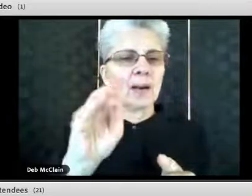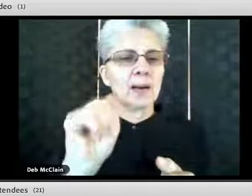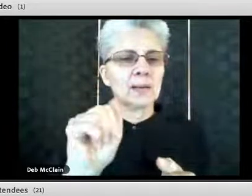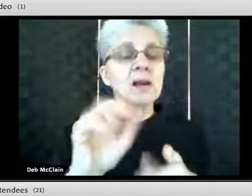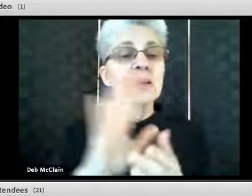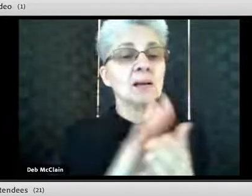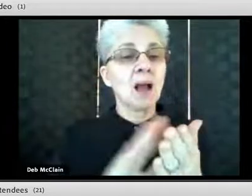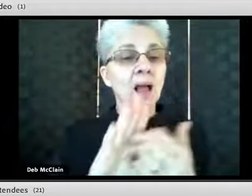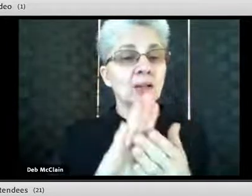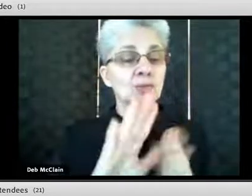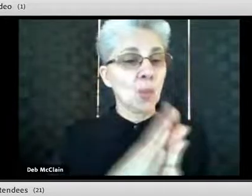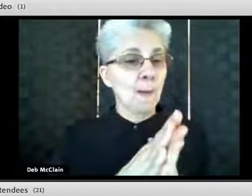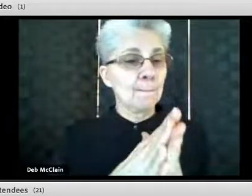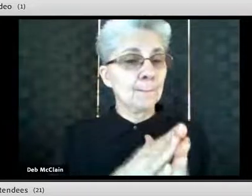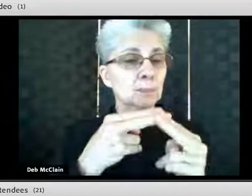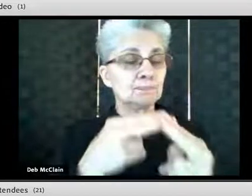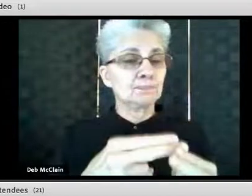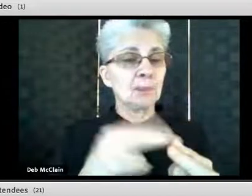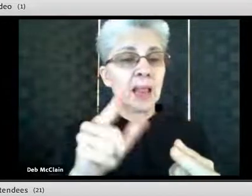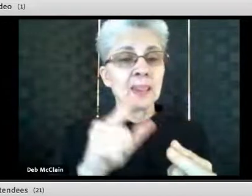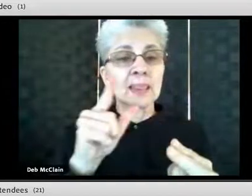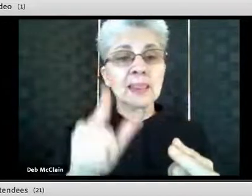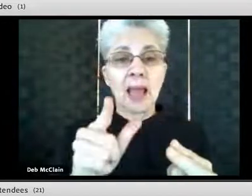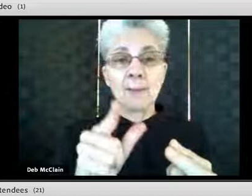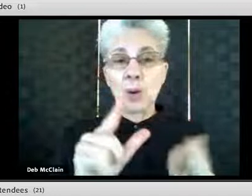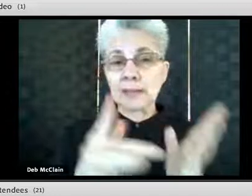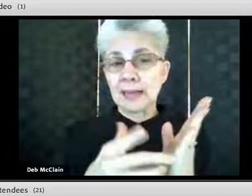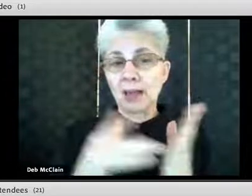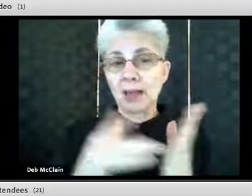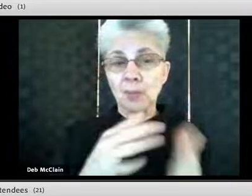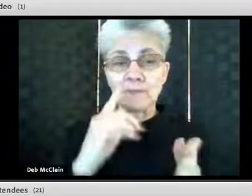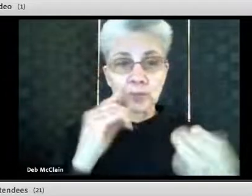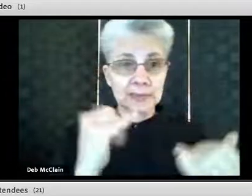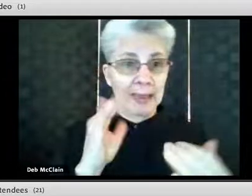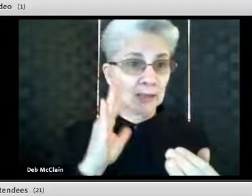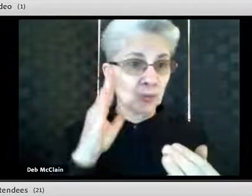Her book, "Library Technology Planning for Today and Tomorrow," published by Rowman &